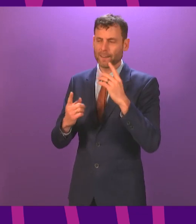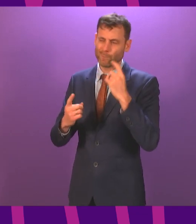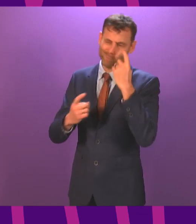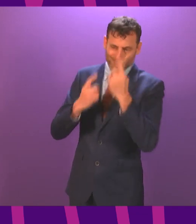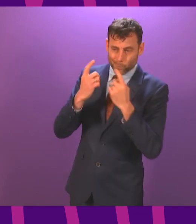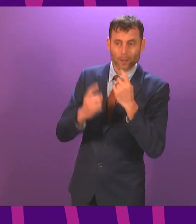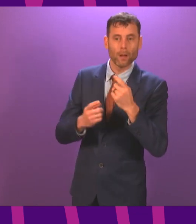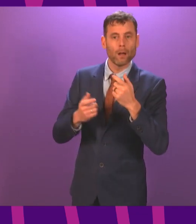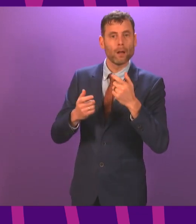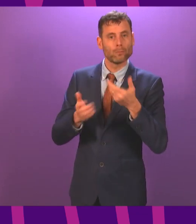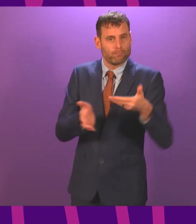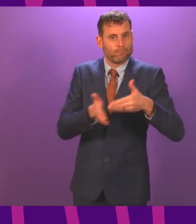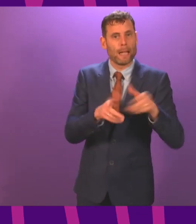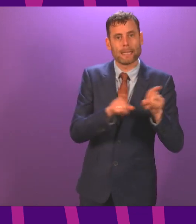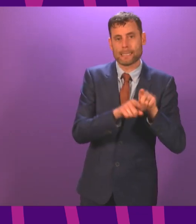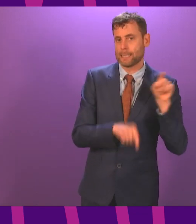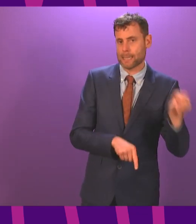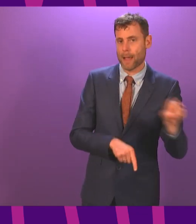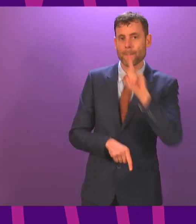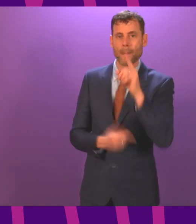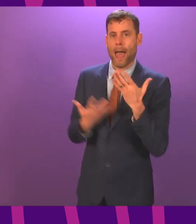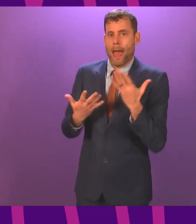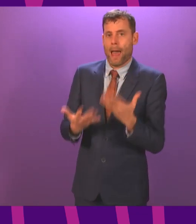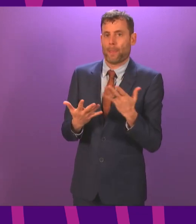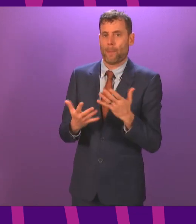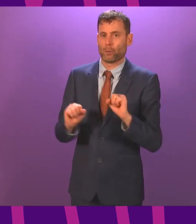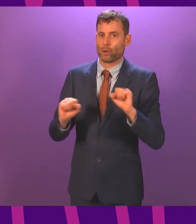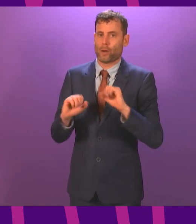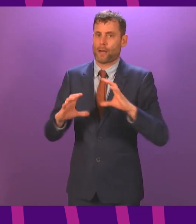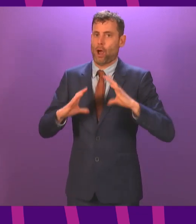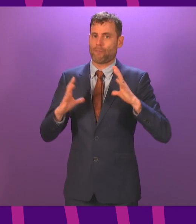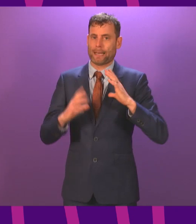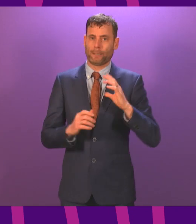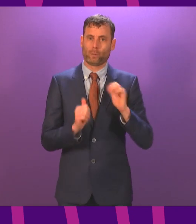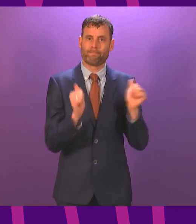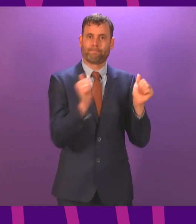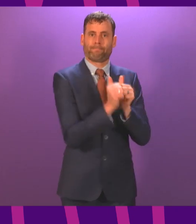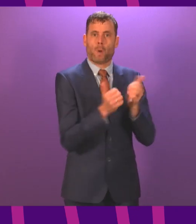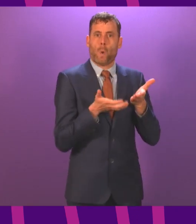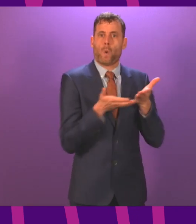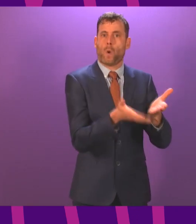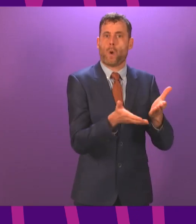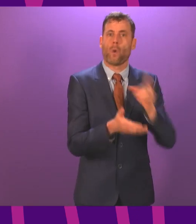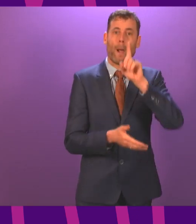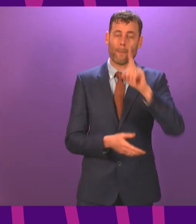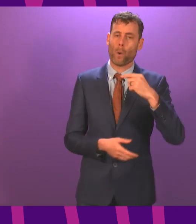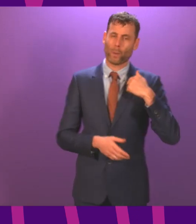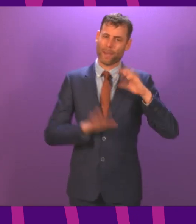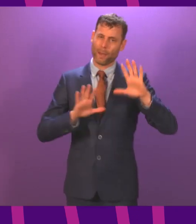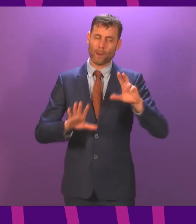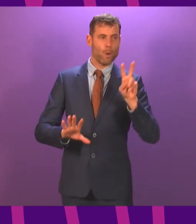has been not to make such a change, on a precautionary basis, but we will consider the issue up to